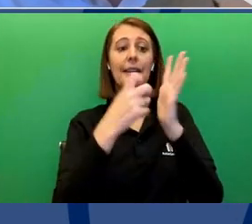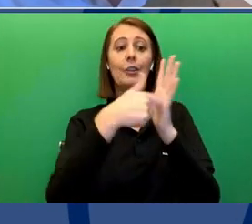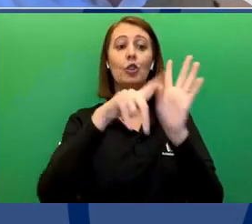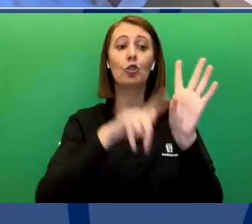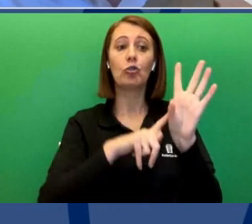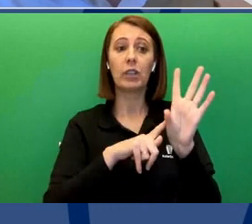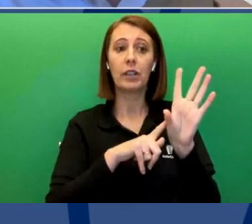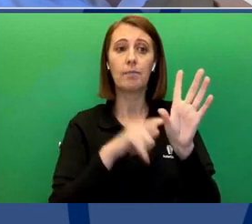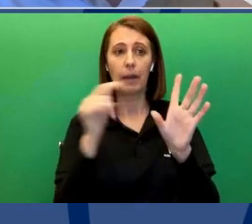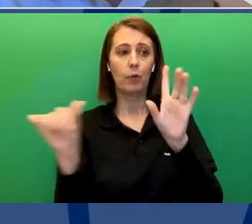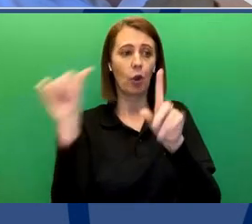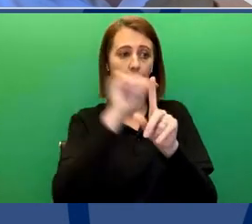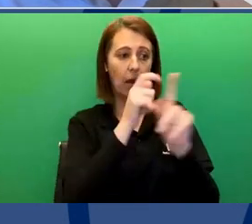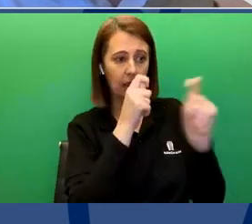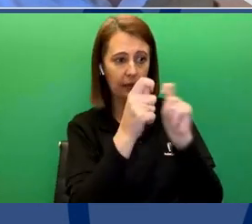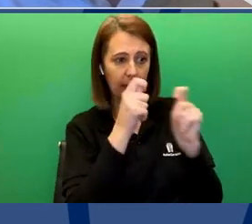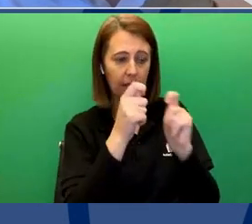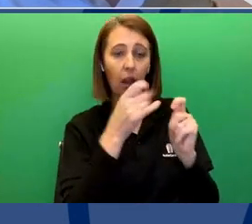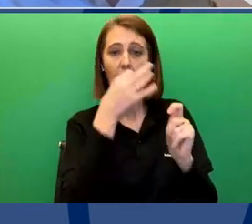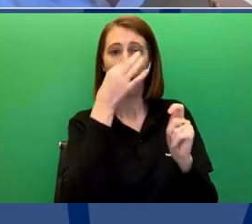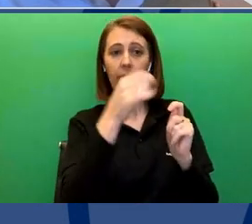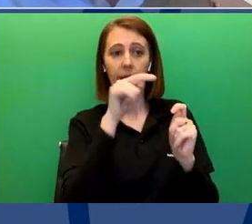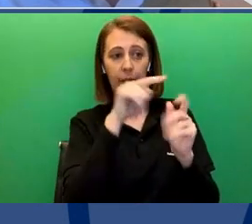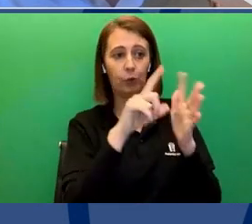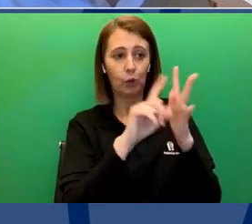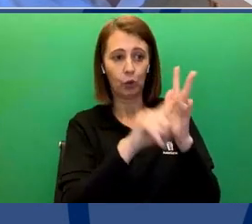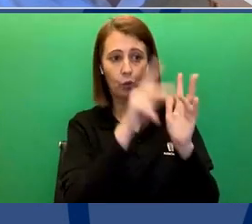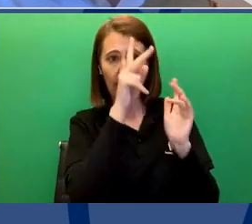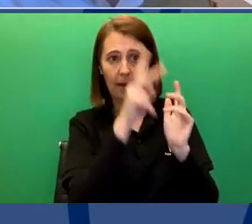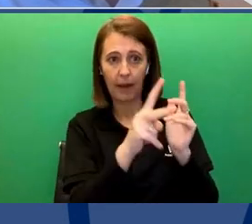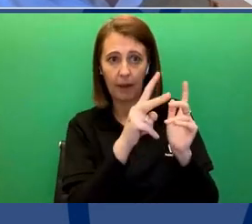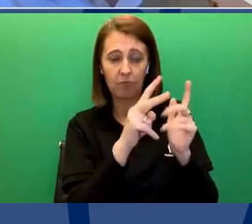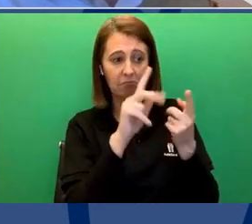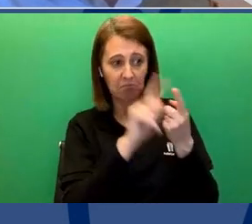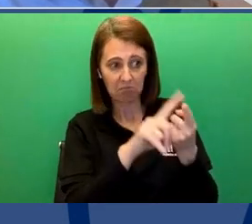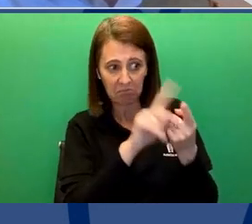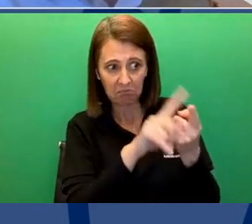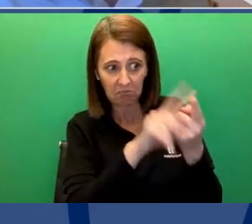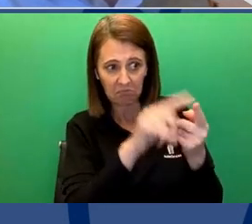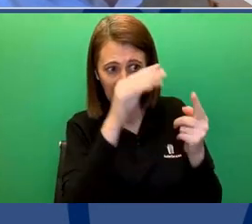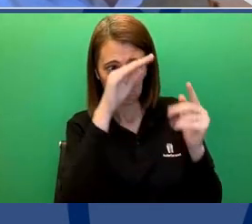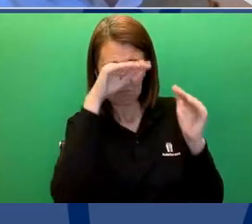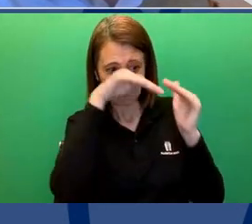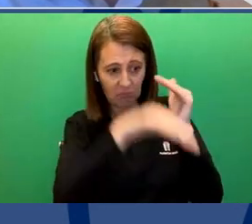and ask them to reattest, they are continuing to experience a decline in turnover that they